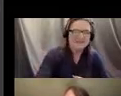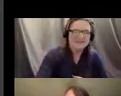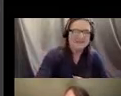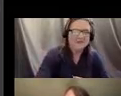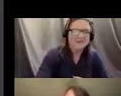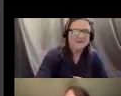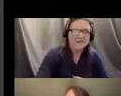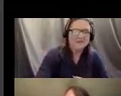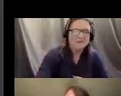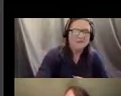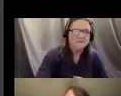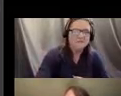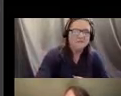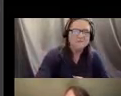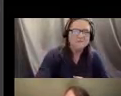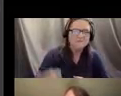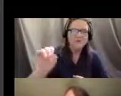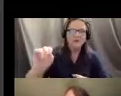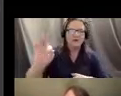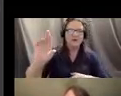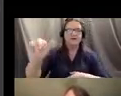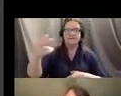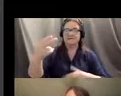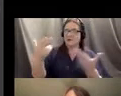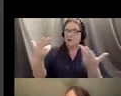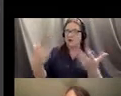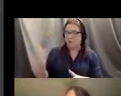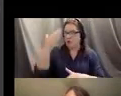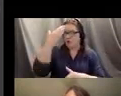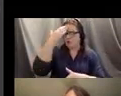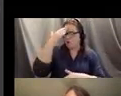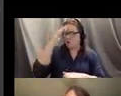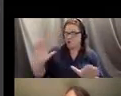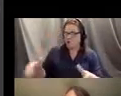Sarah I know that you briefly introduced yourself earlier, but some have joined since then.